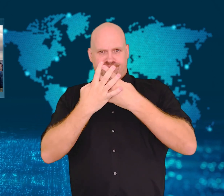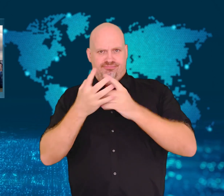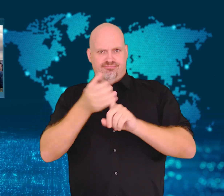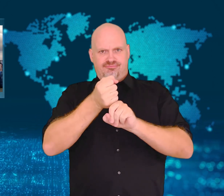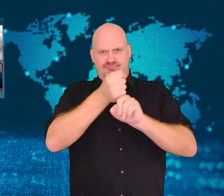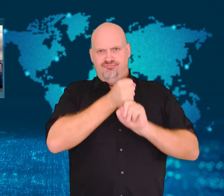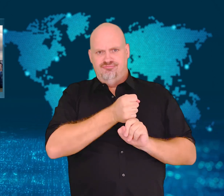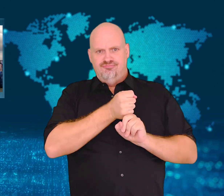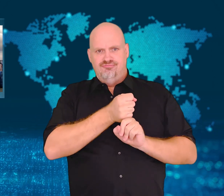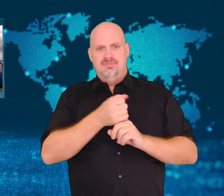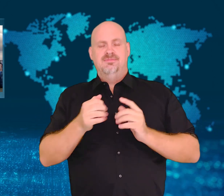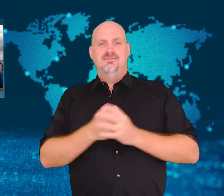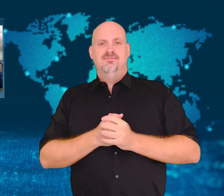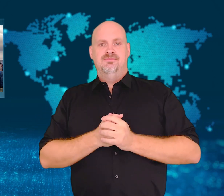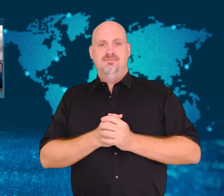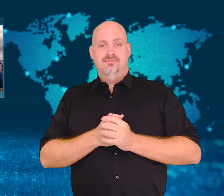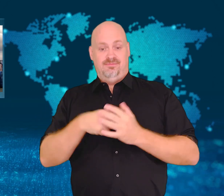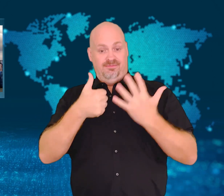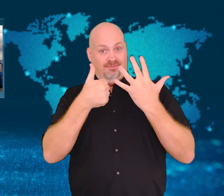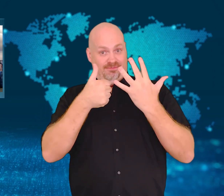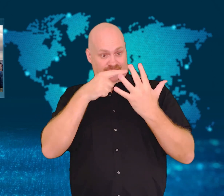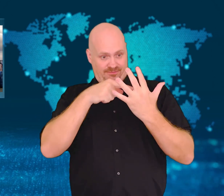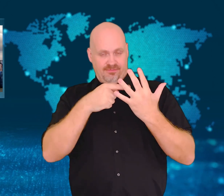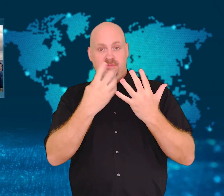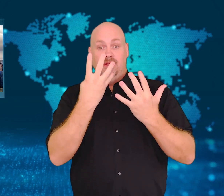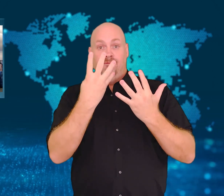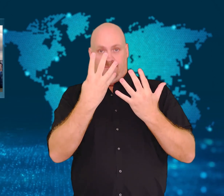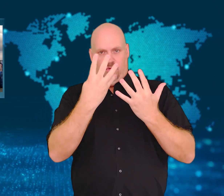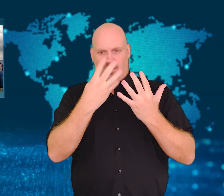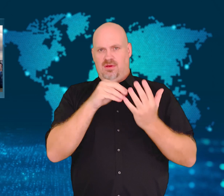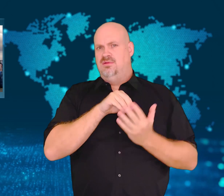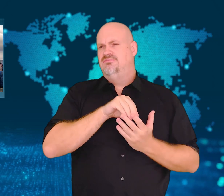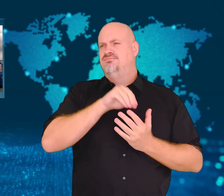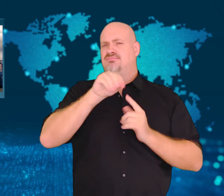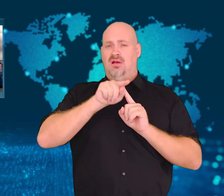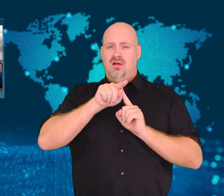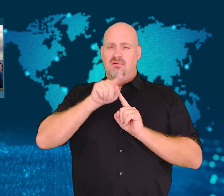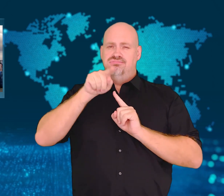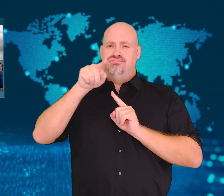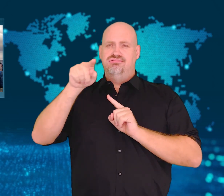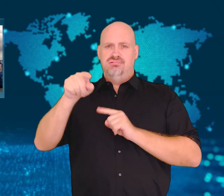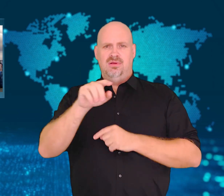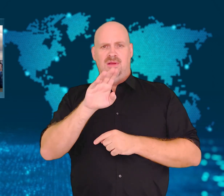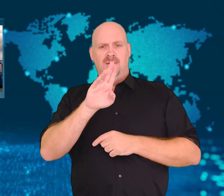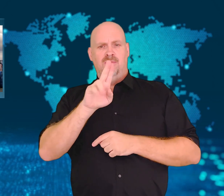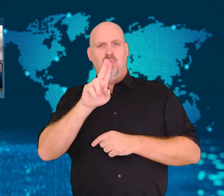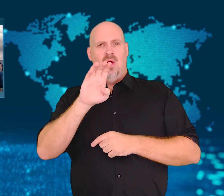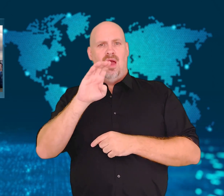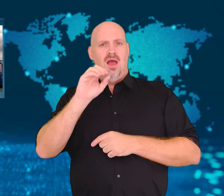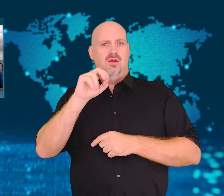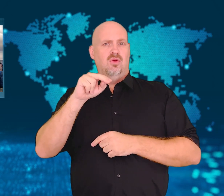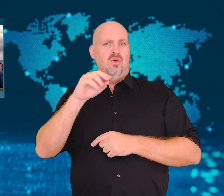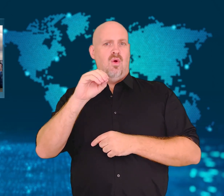the women were detained by Argentinian security forces for more than 48 hours.